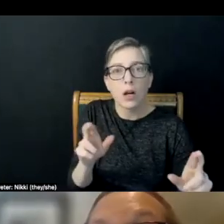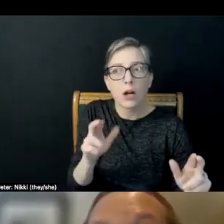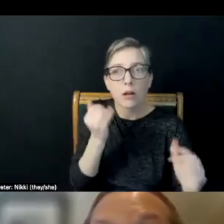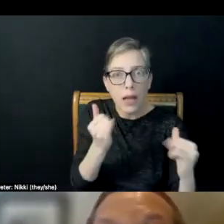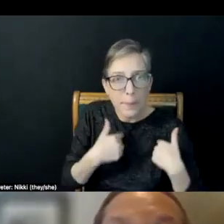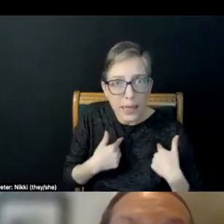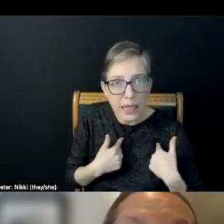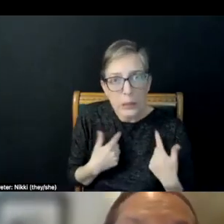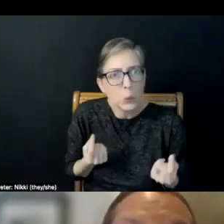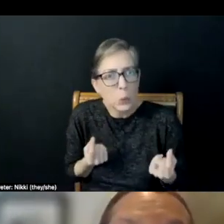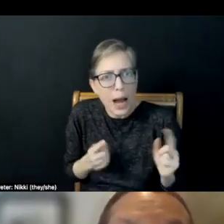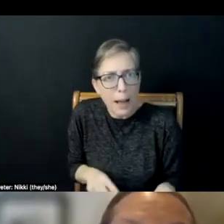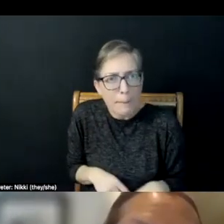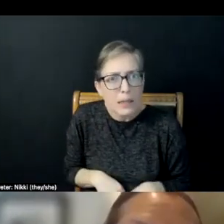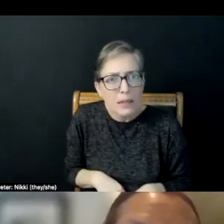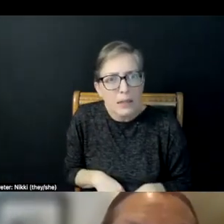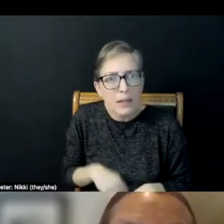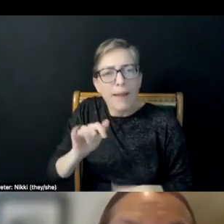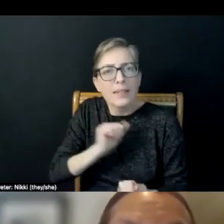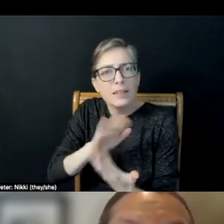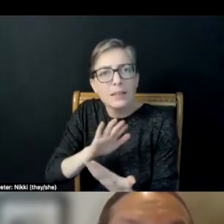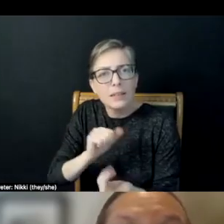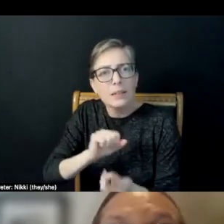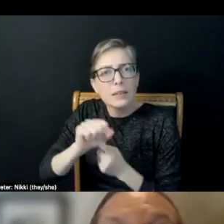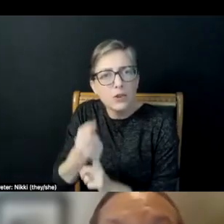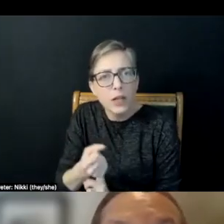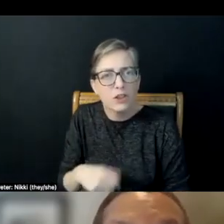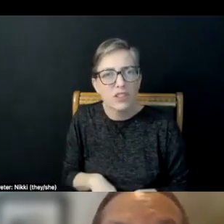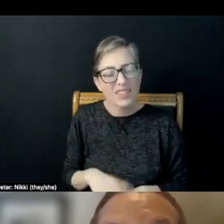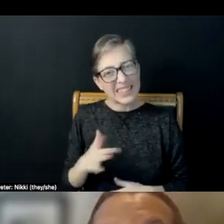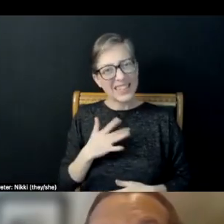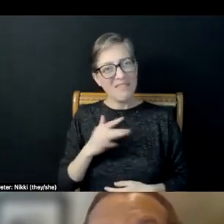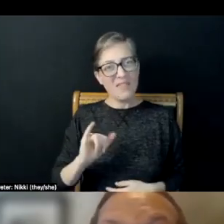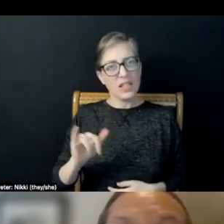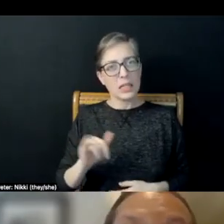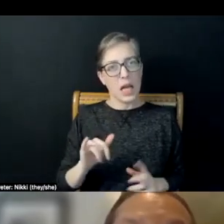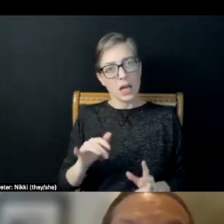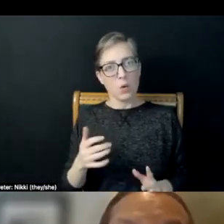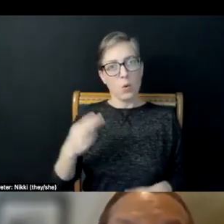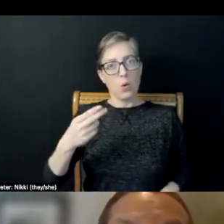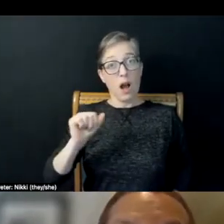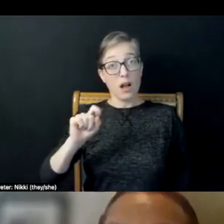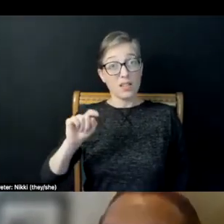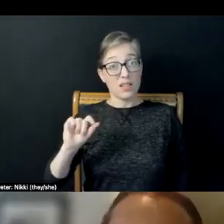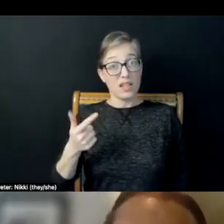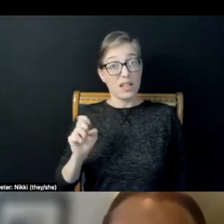themselves at being held almost hostage by this one medical professional who, yes,